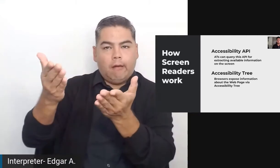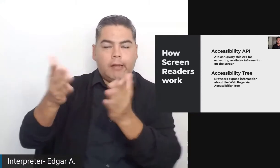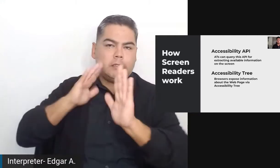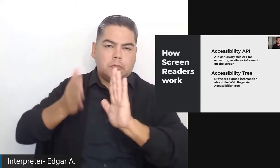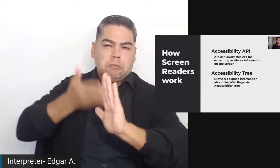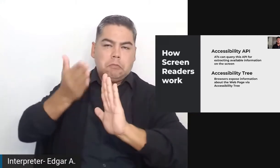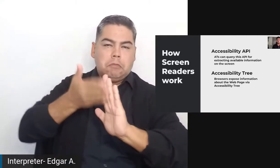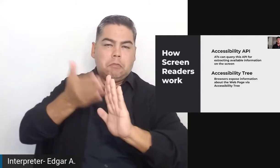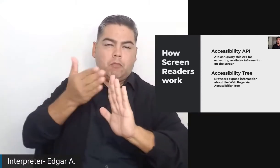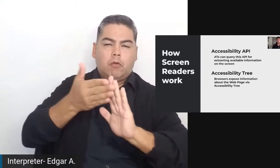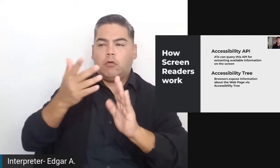and rich information in it.